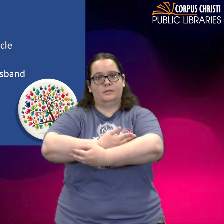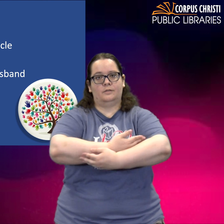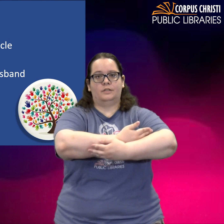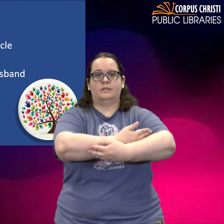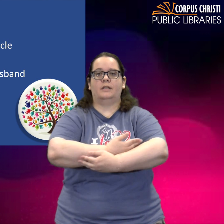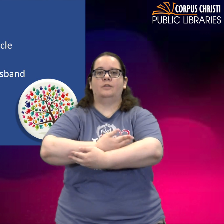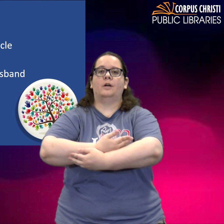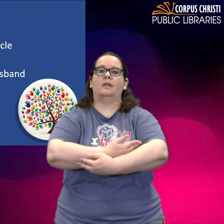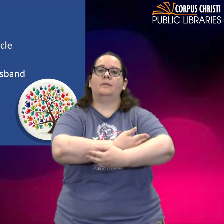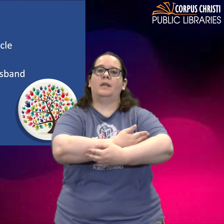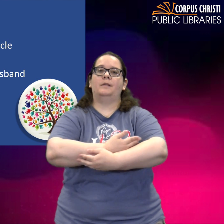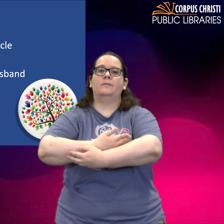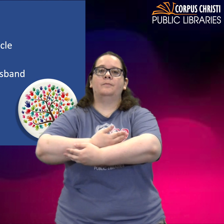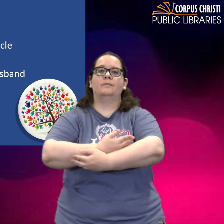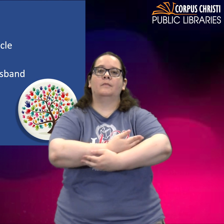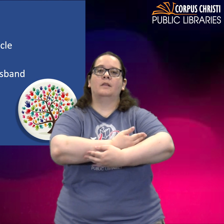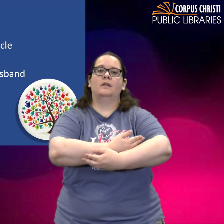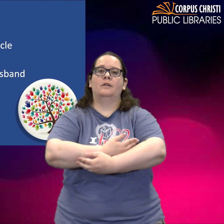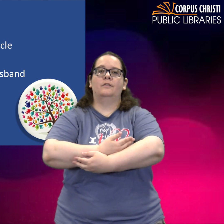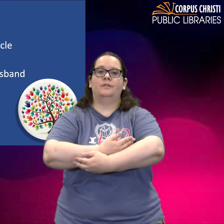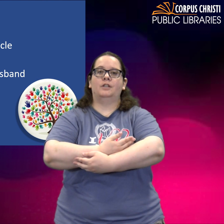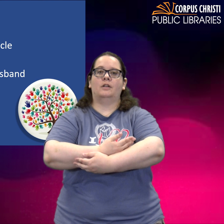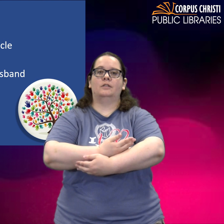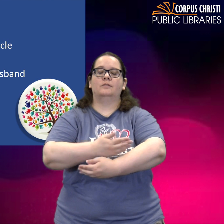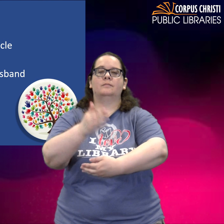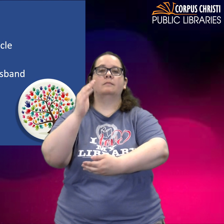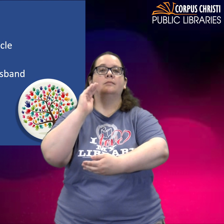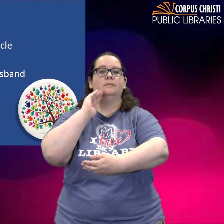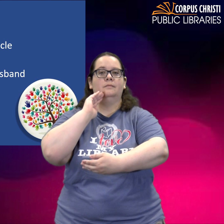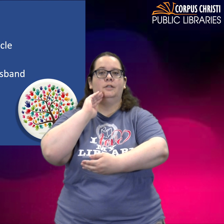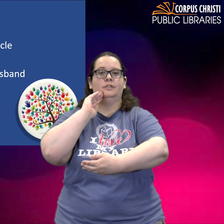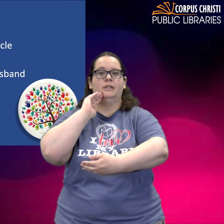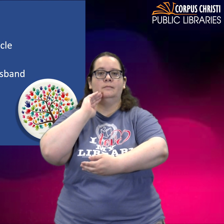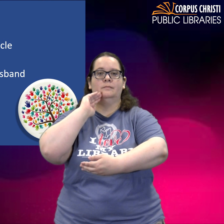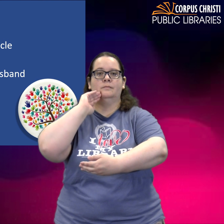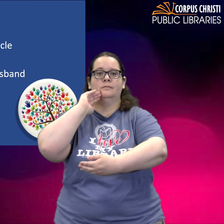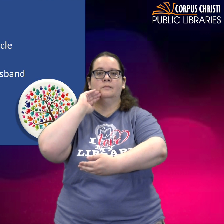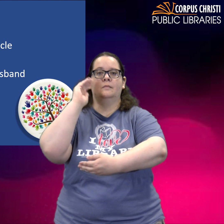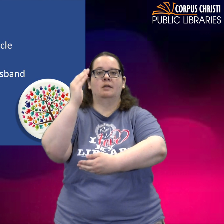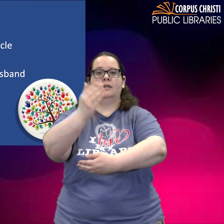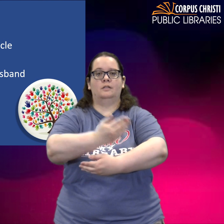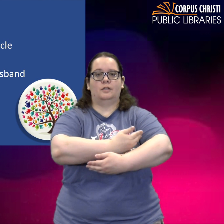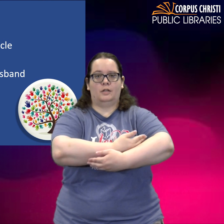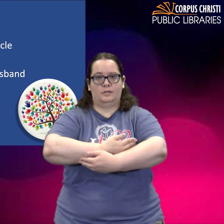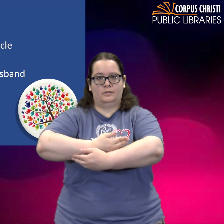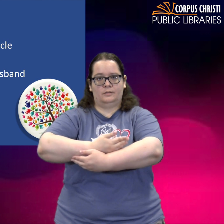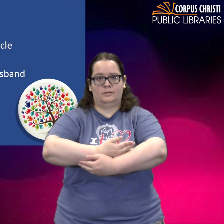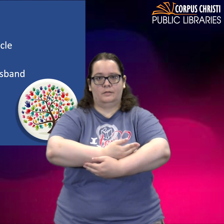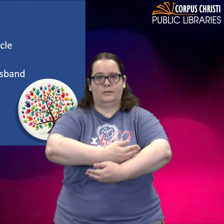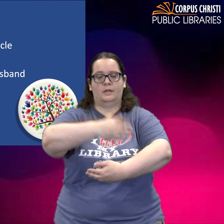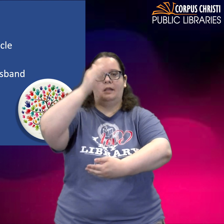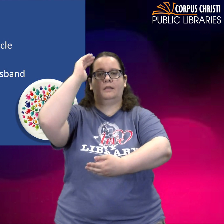So just like you're rocking a baby. For daughter, off your chin, daughter. And